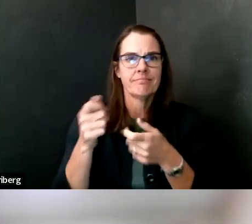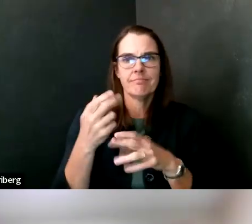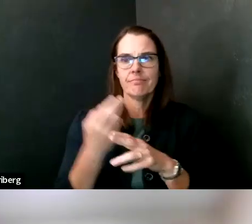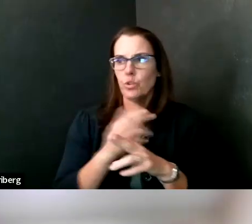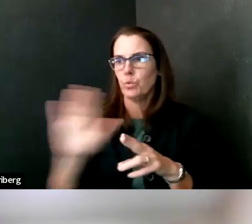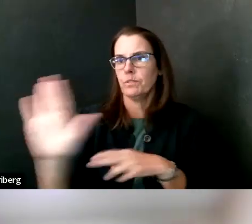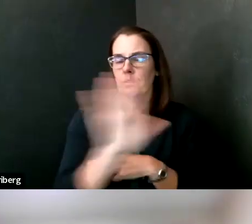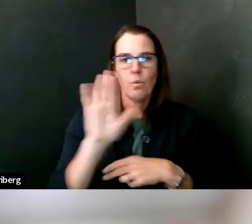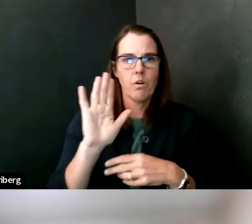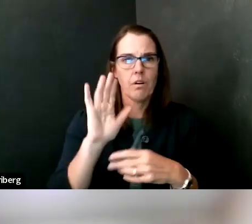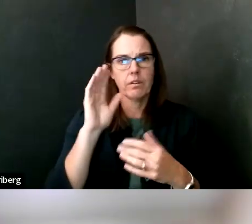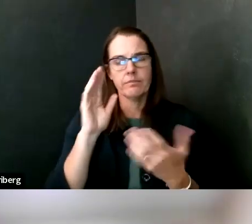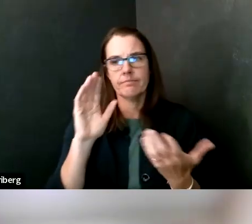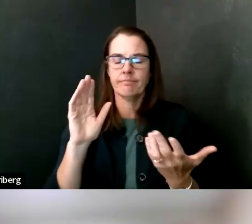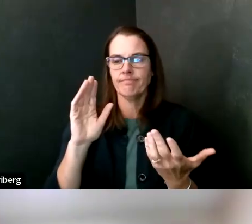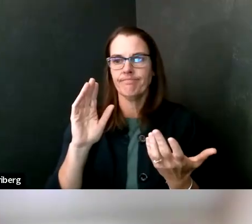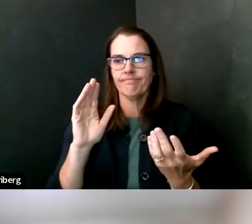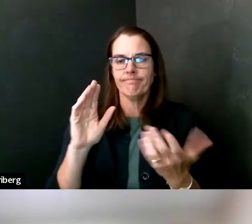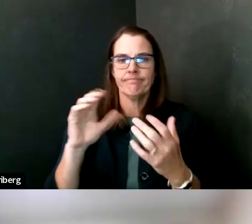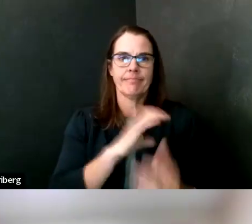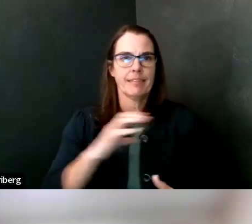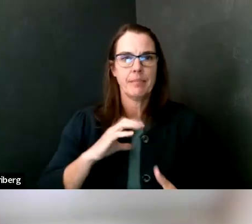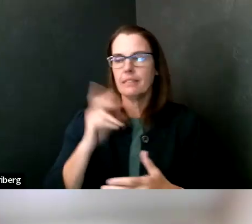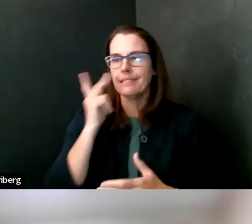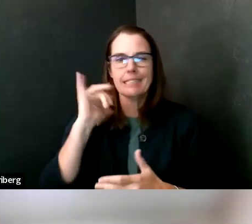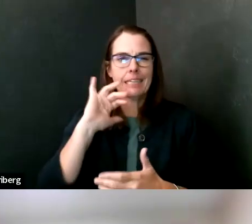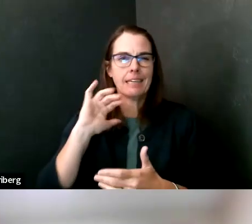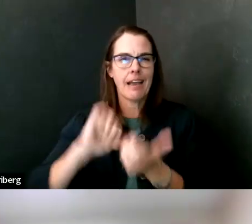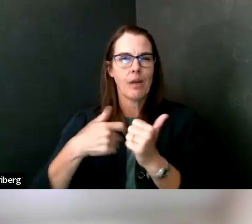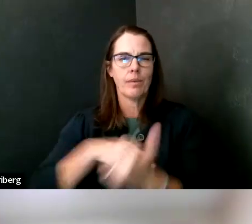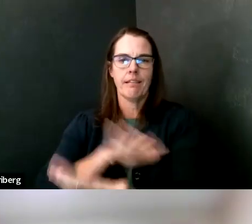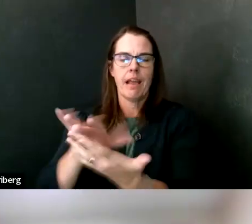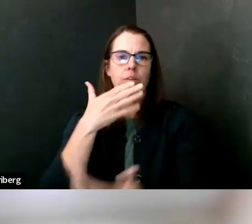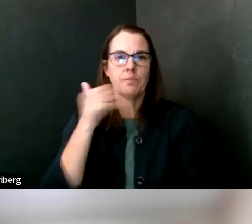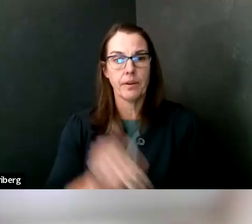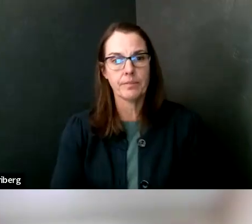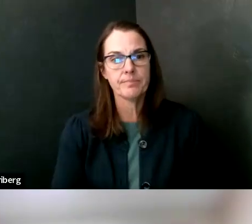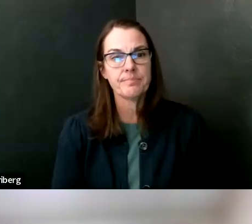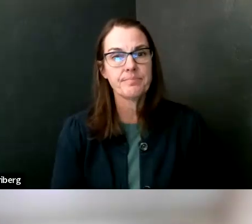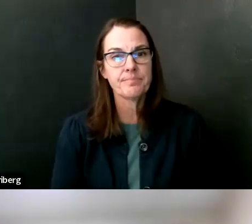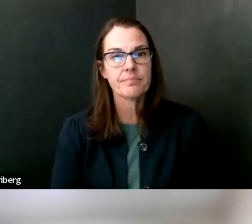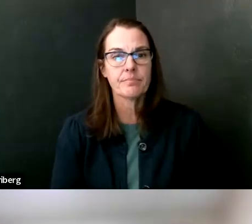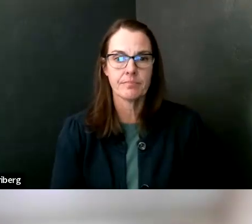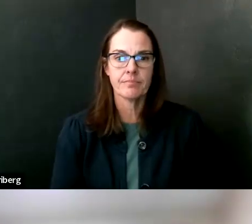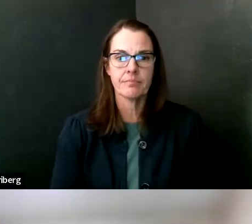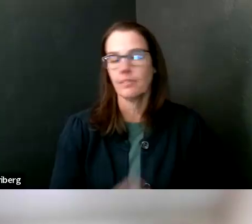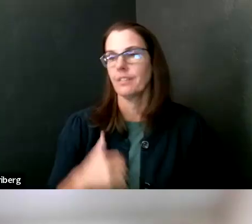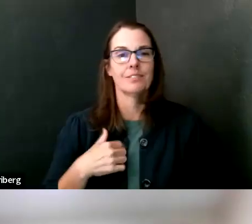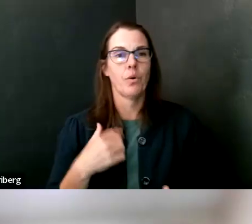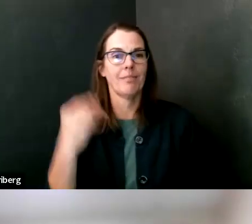space to figure out how we might outreach better. Sure. Well, I guess since I'm on the the floor,